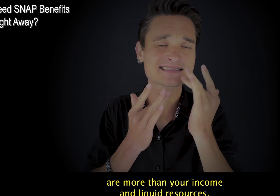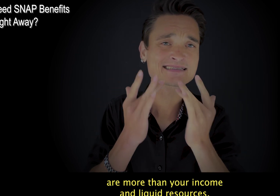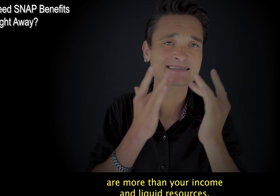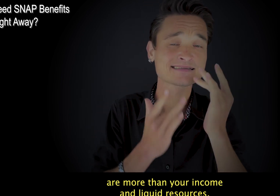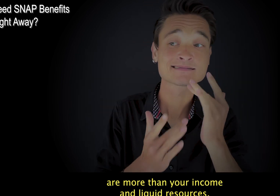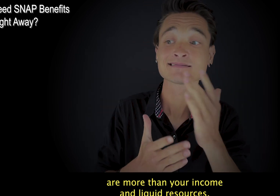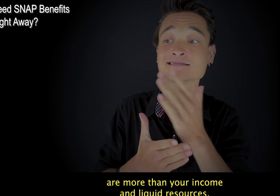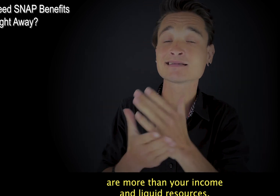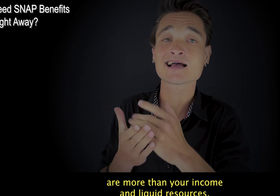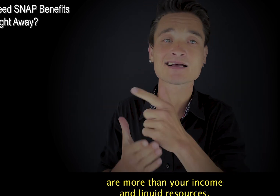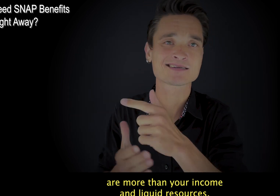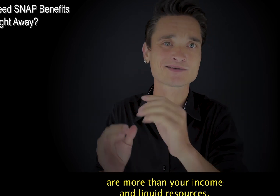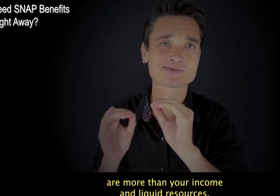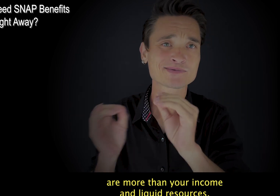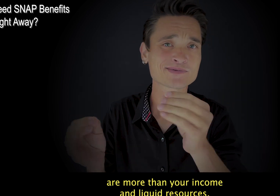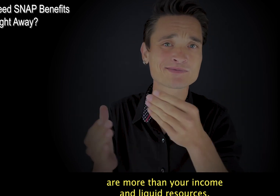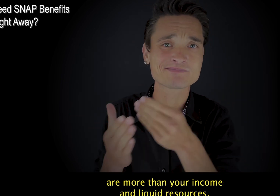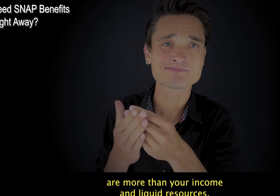are more than your income and liquid resources,